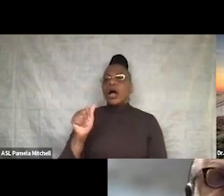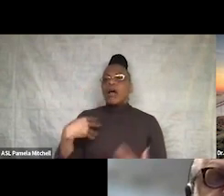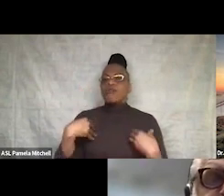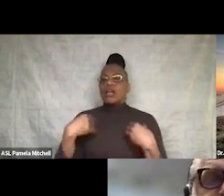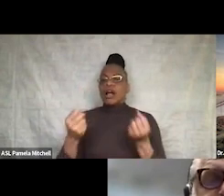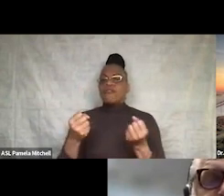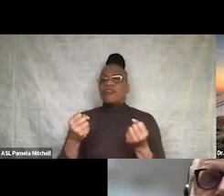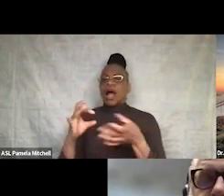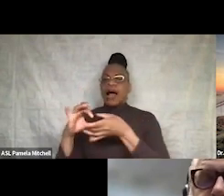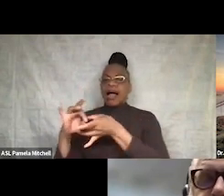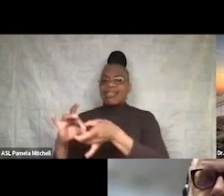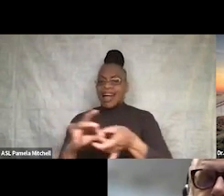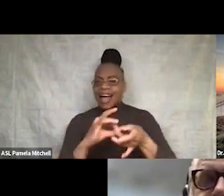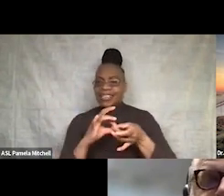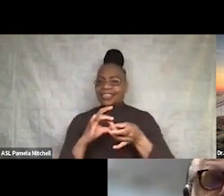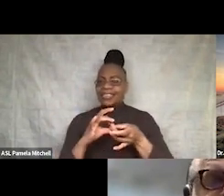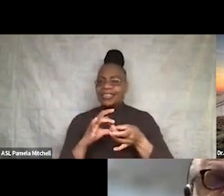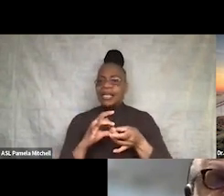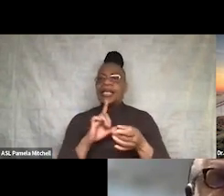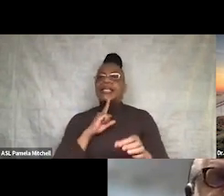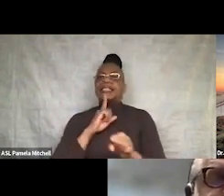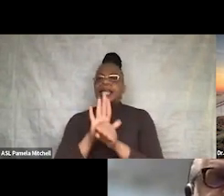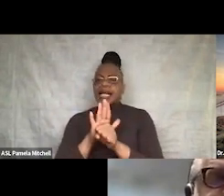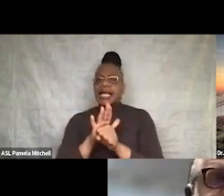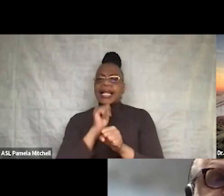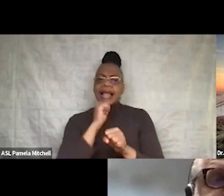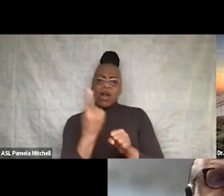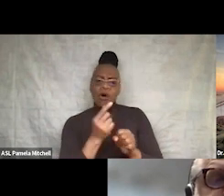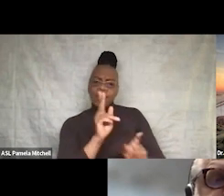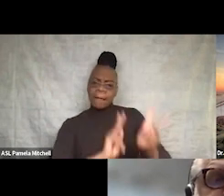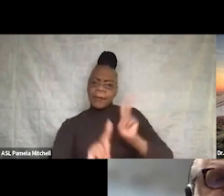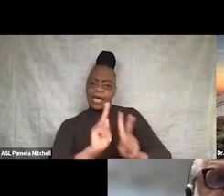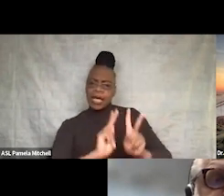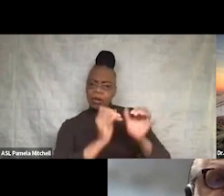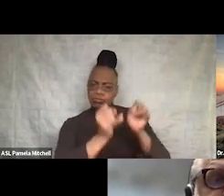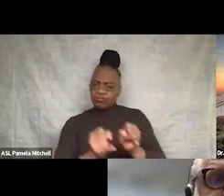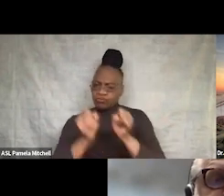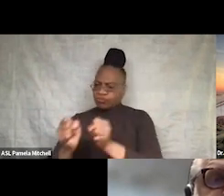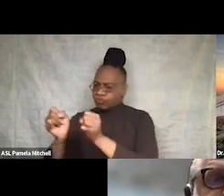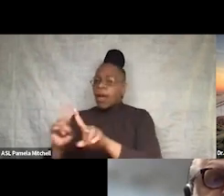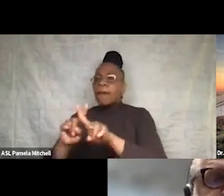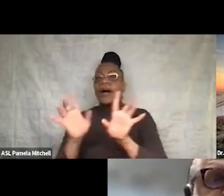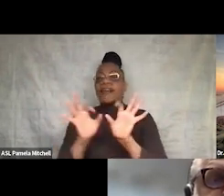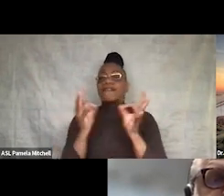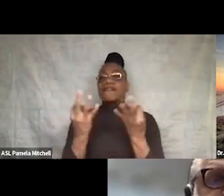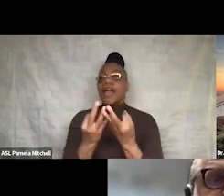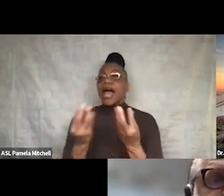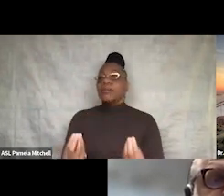really to empowering not just individuals, but individuals, and then also families in journey from recovery